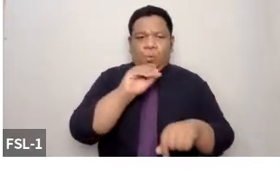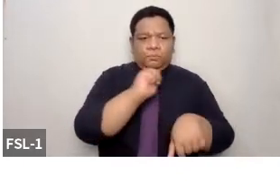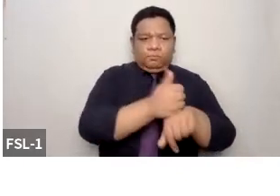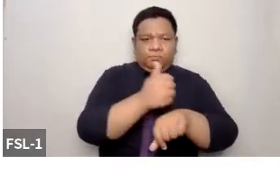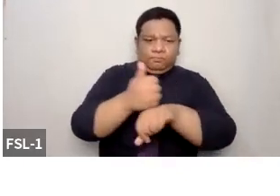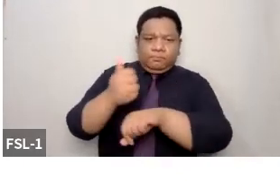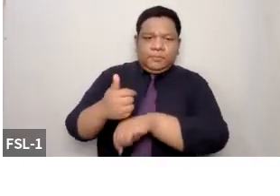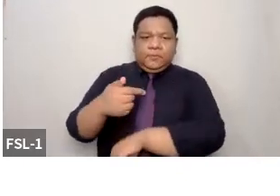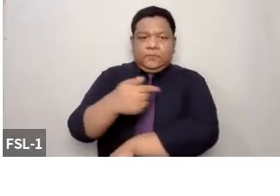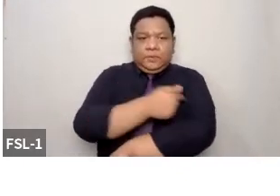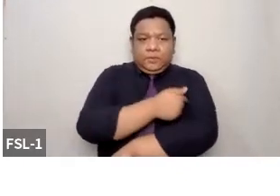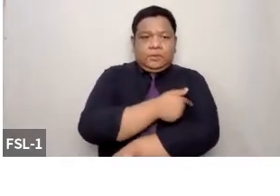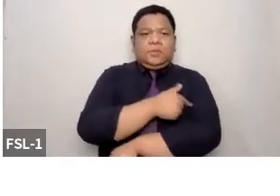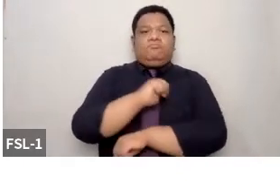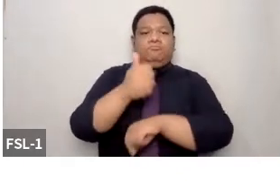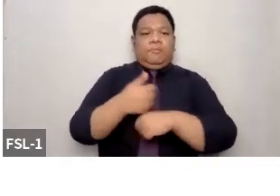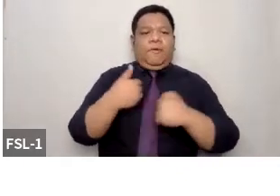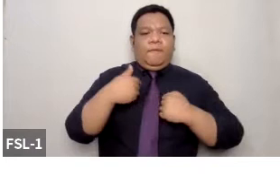That’s why we have a varied portfolio.